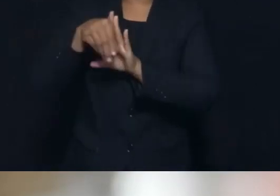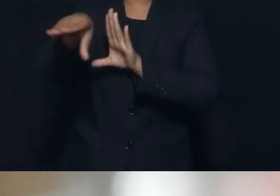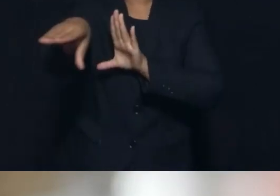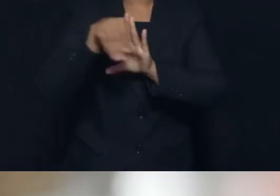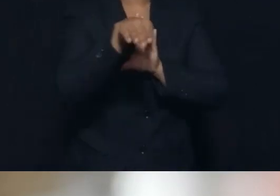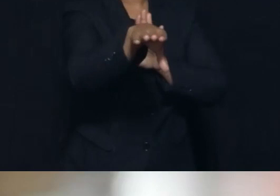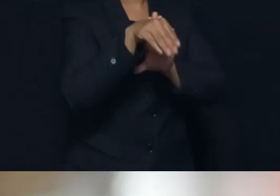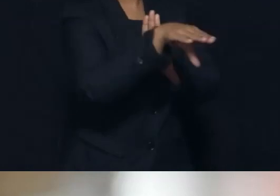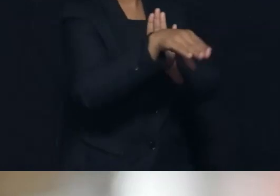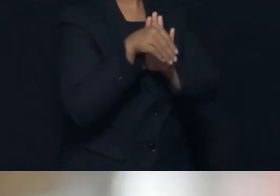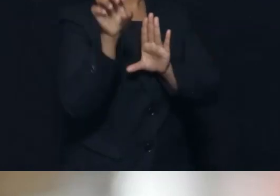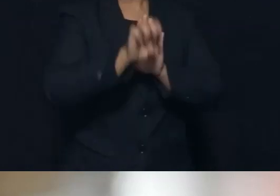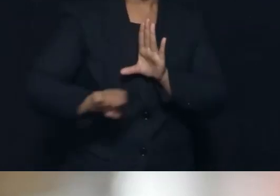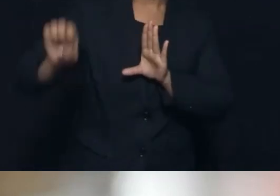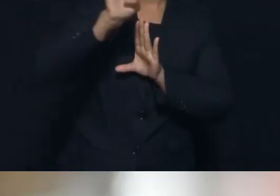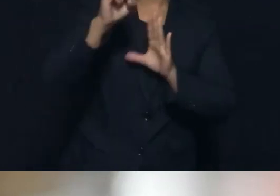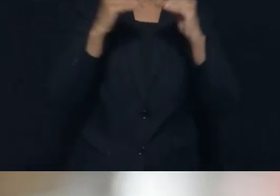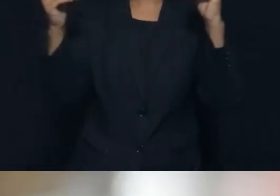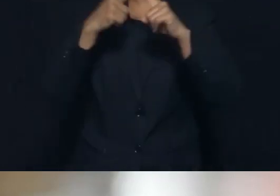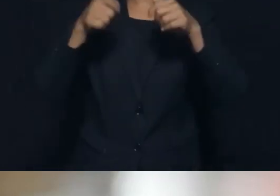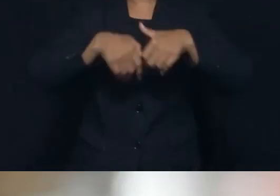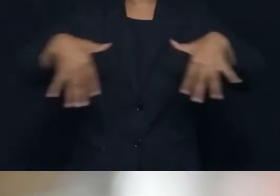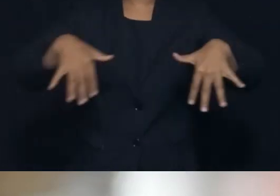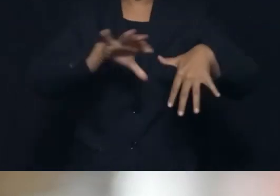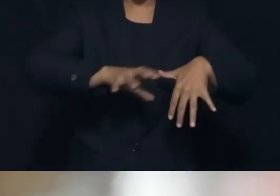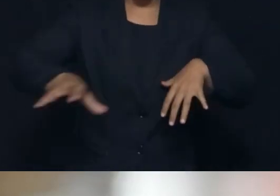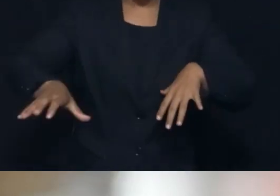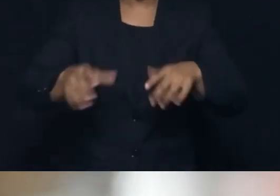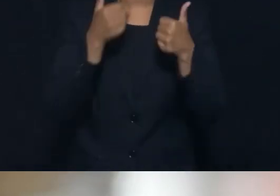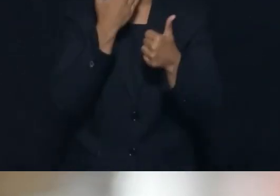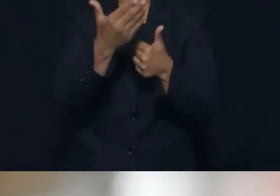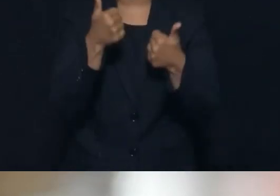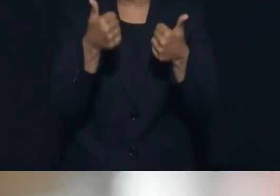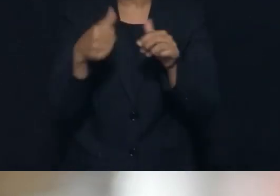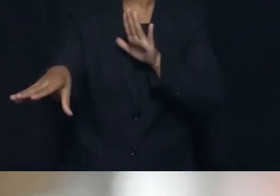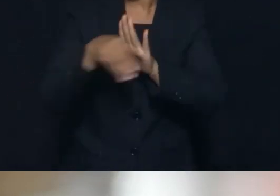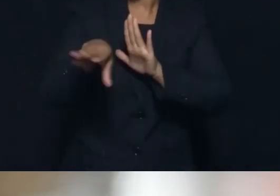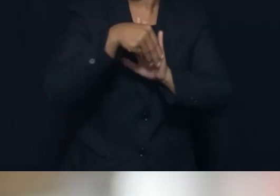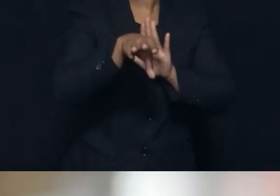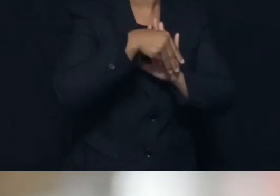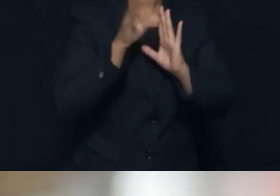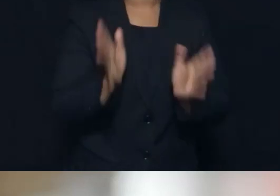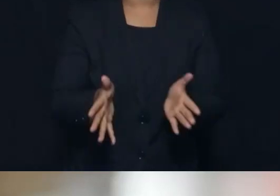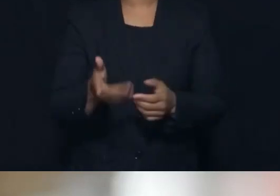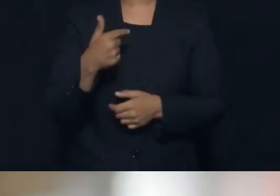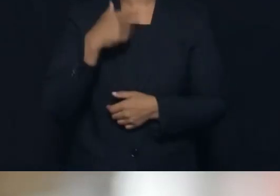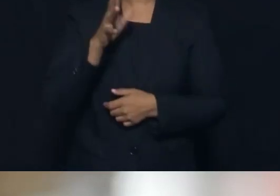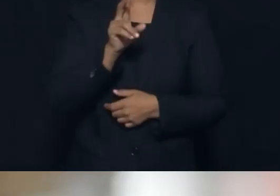tells them to do standards in a particular area. We do it with certain conditions.